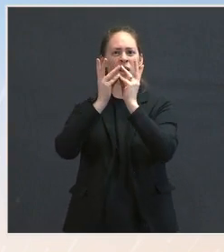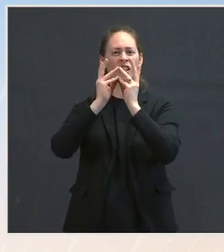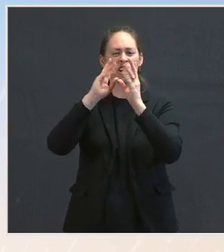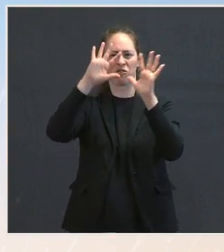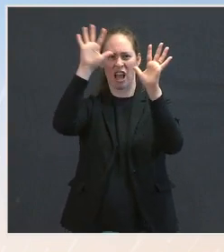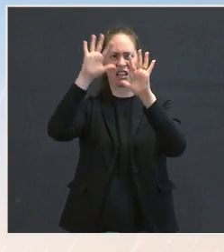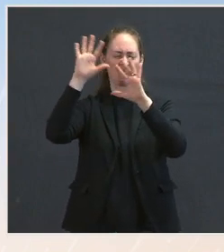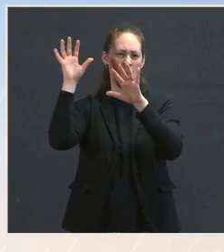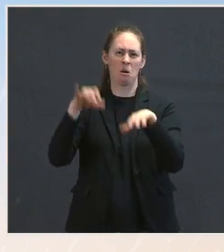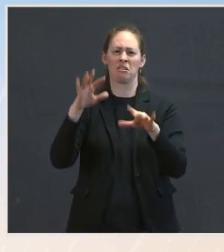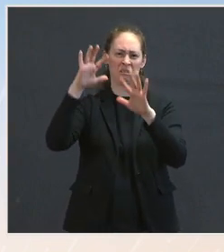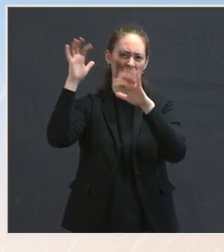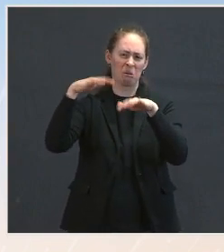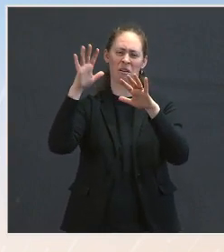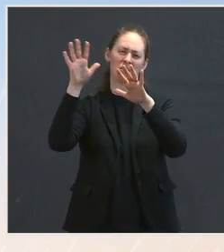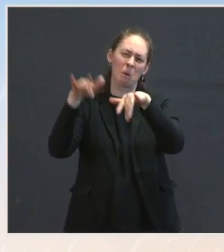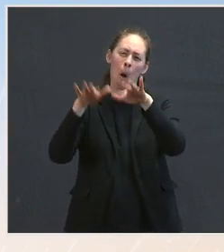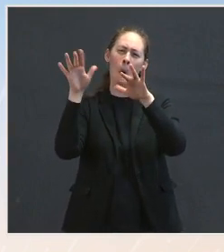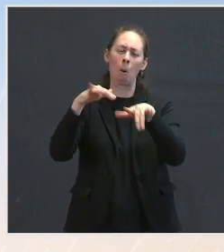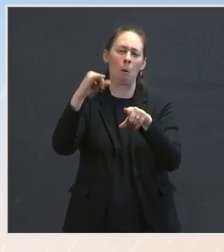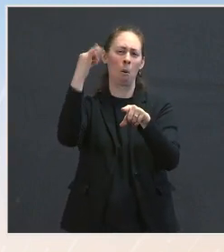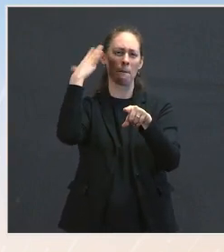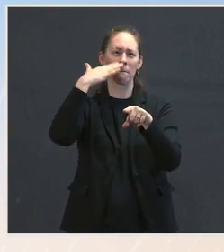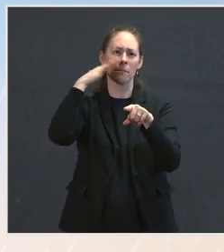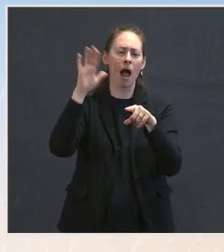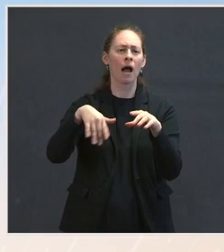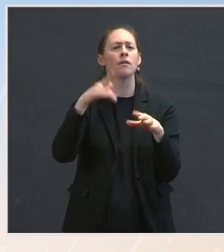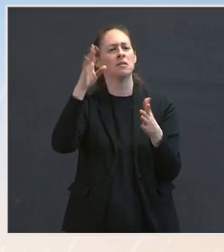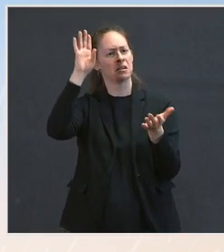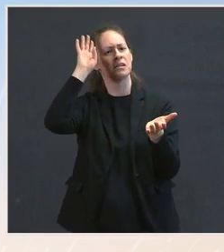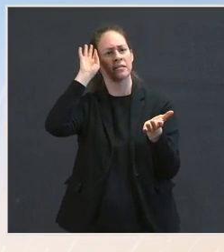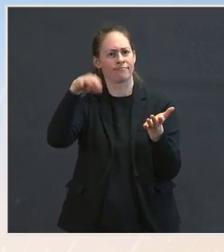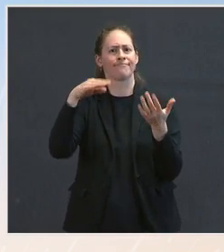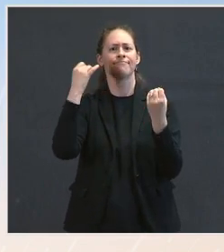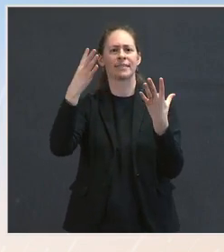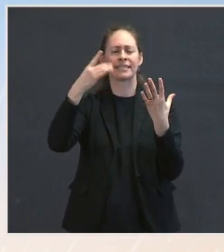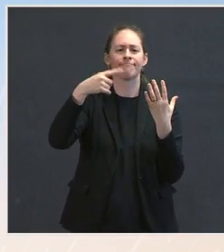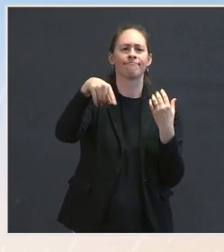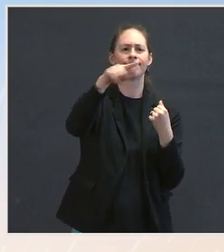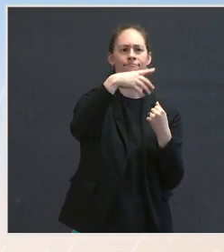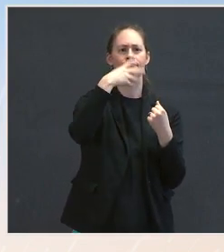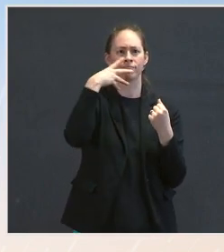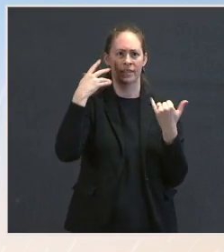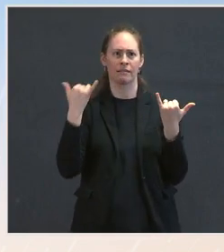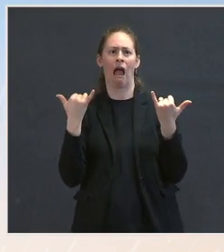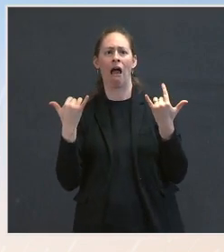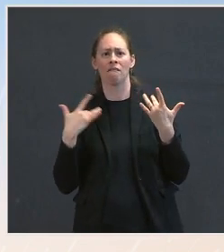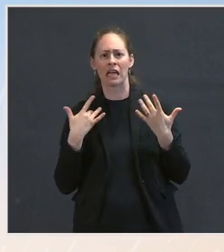And I know immigration is an issue on the minds of many people there, but I don't have anything to preview in terms